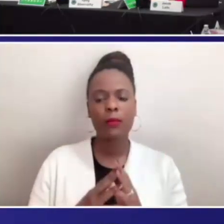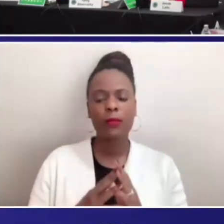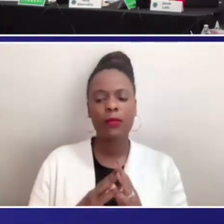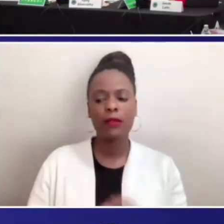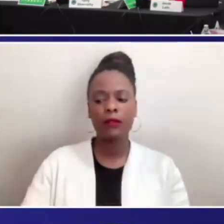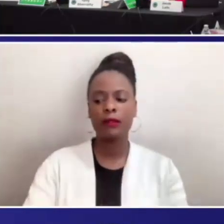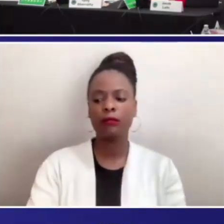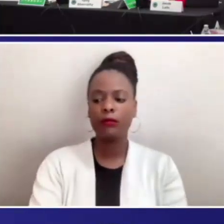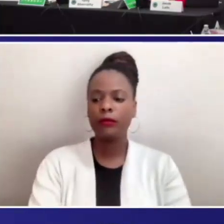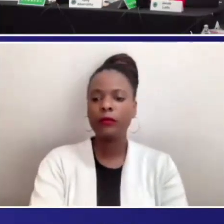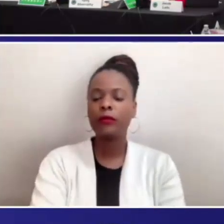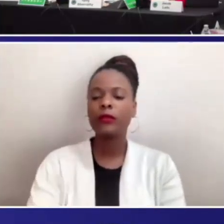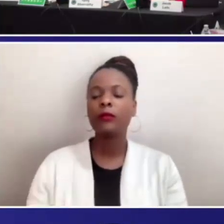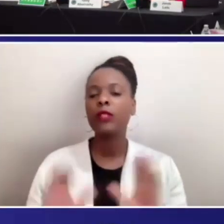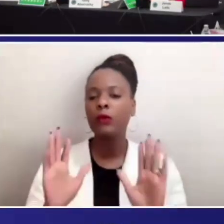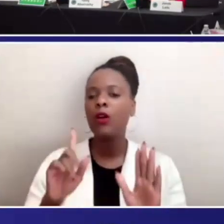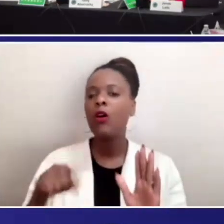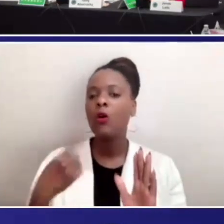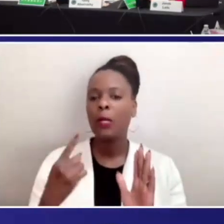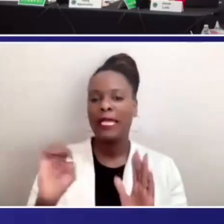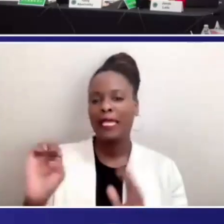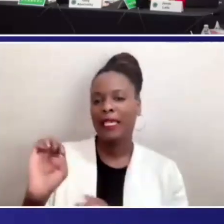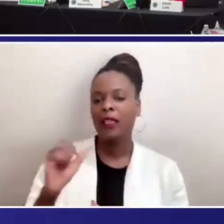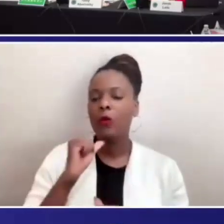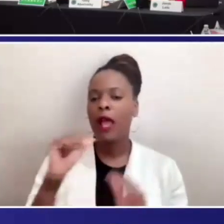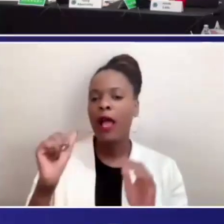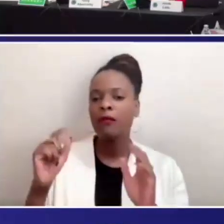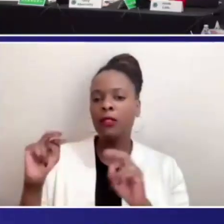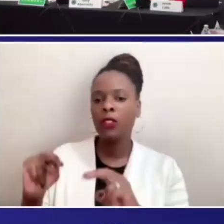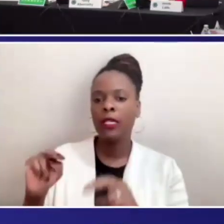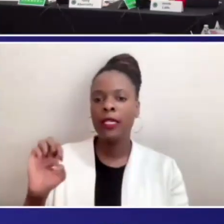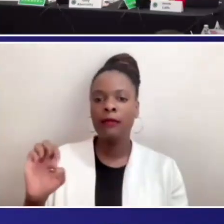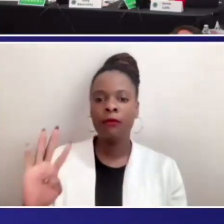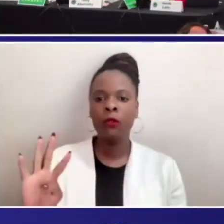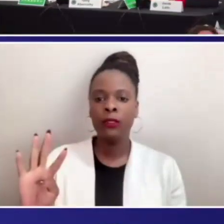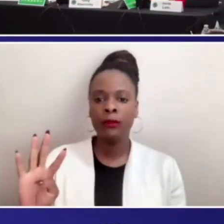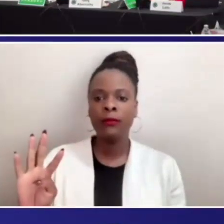So we would not look at (e)(4).